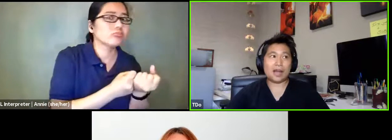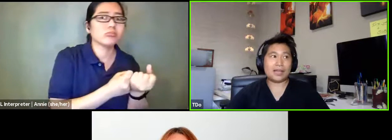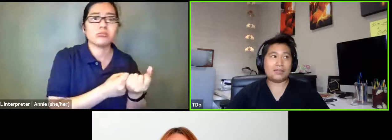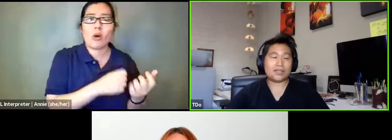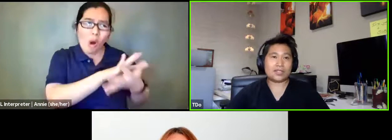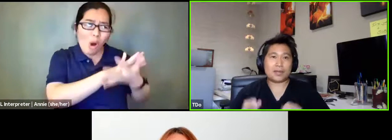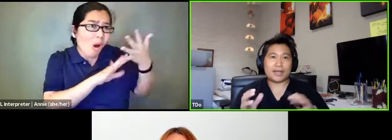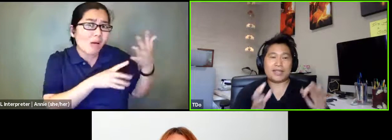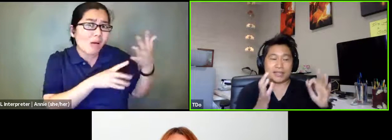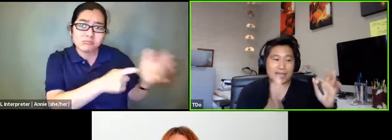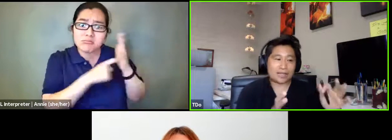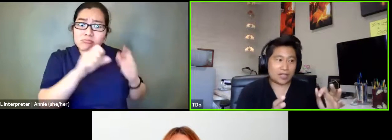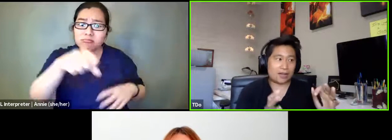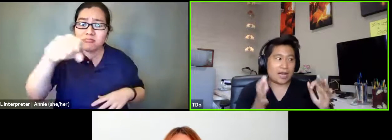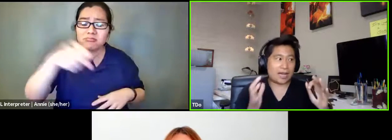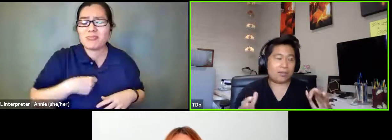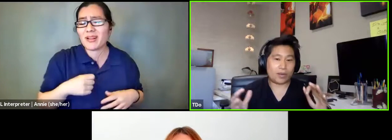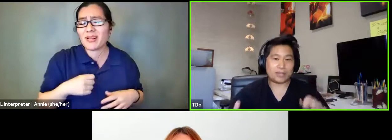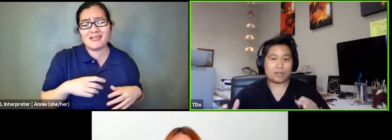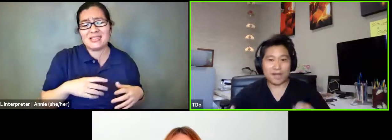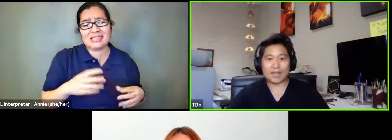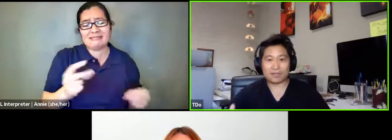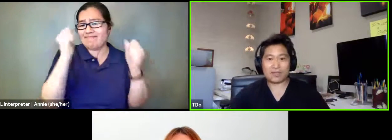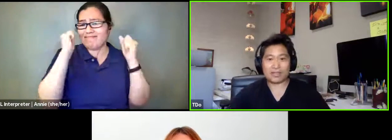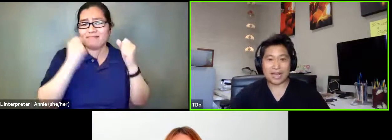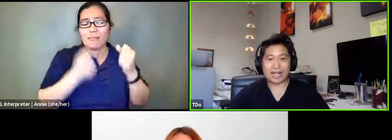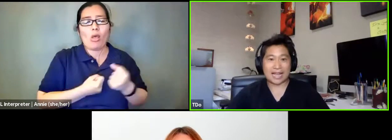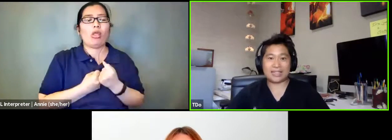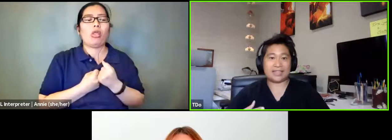Not even just spent in the Slack channel. I went to bed every night at 7:00